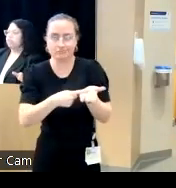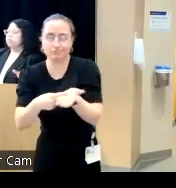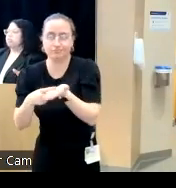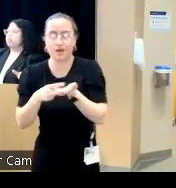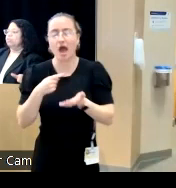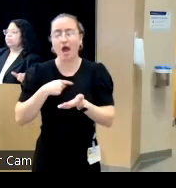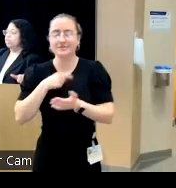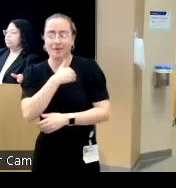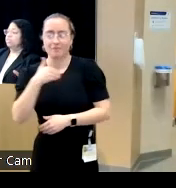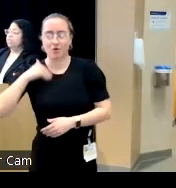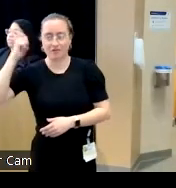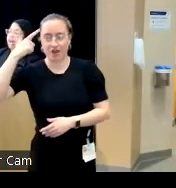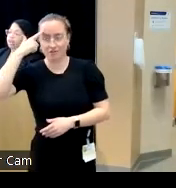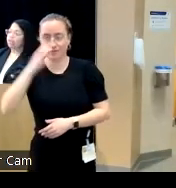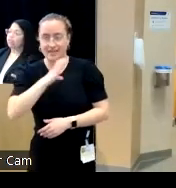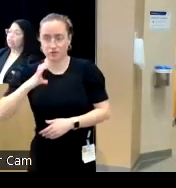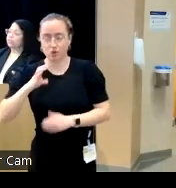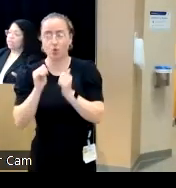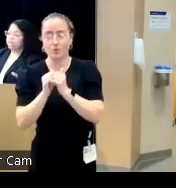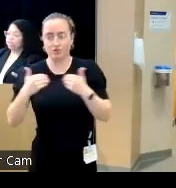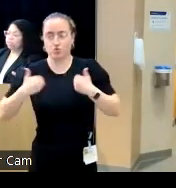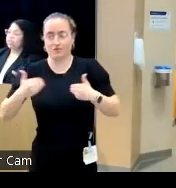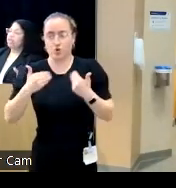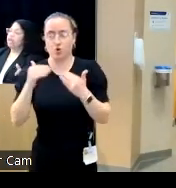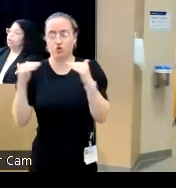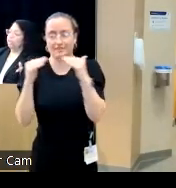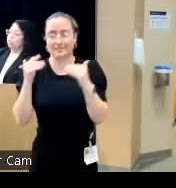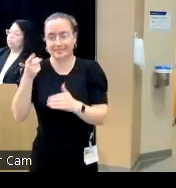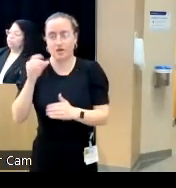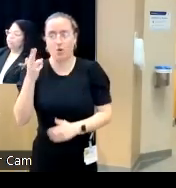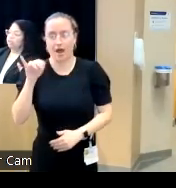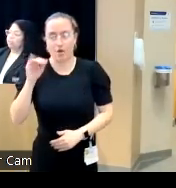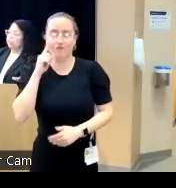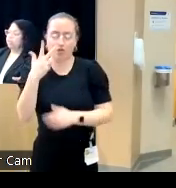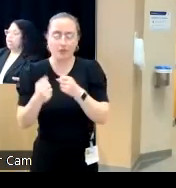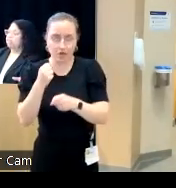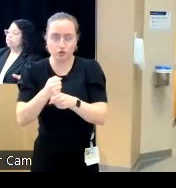governor's Council on Juvenile Justice in Ohio for three years when I was a faculty member in